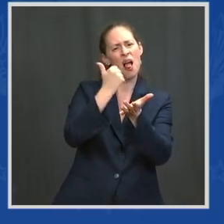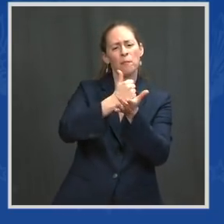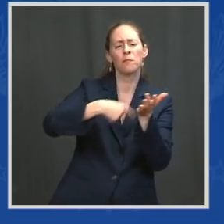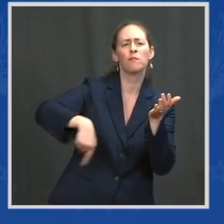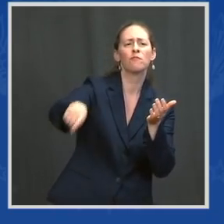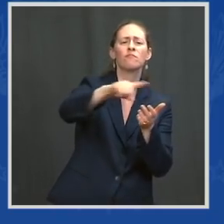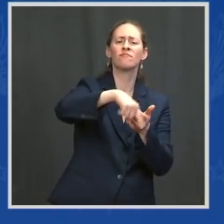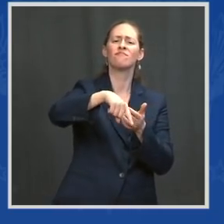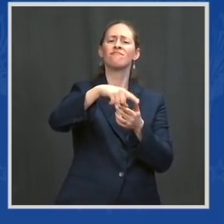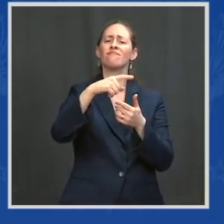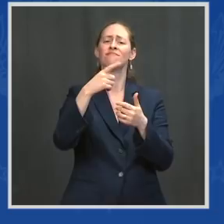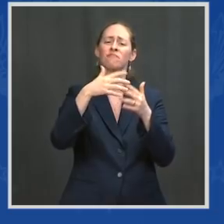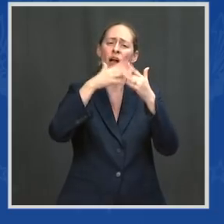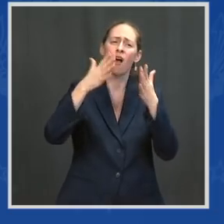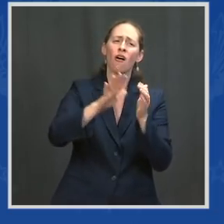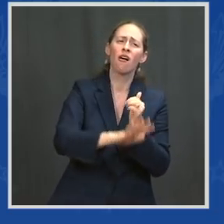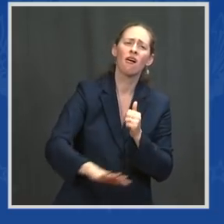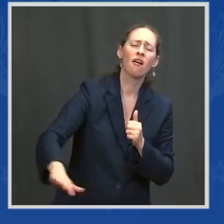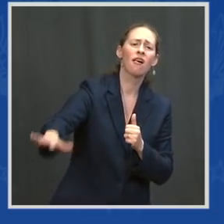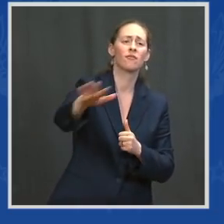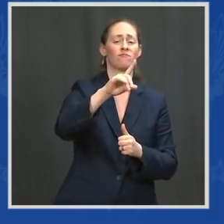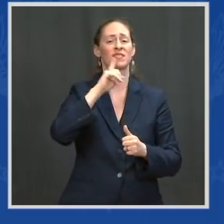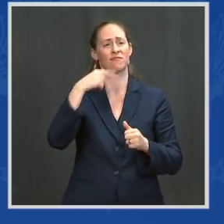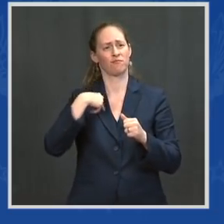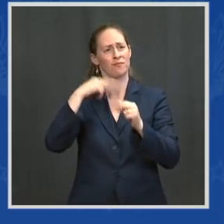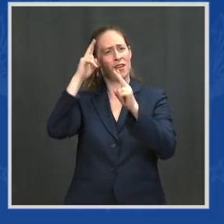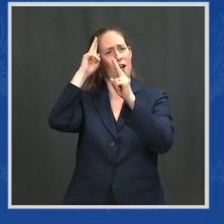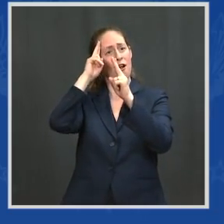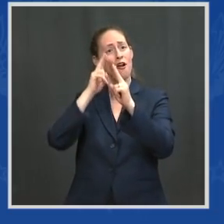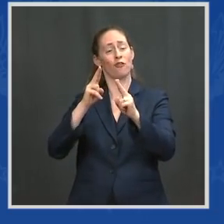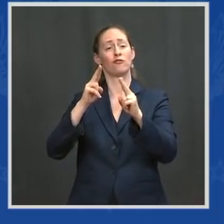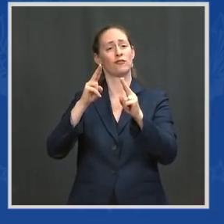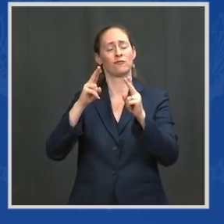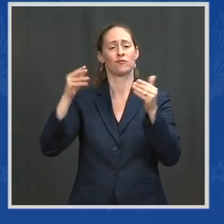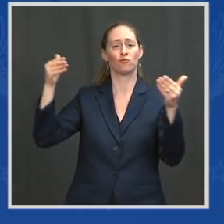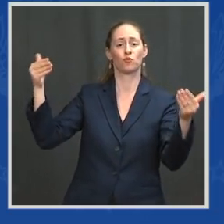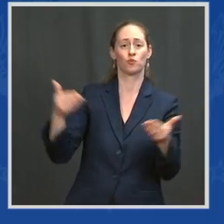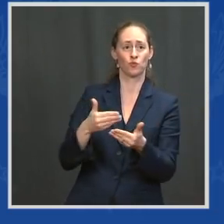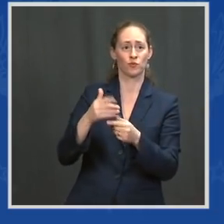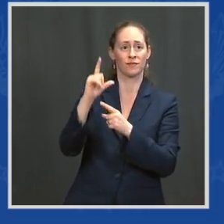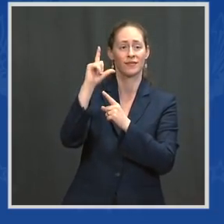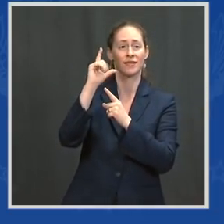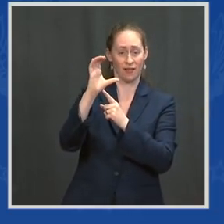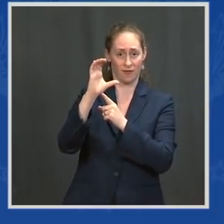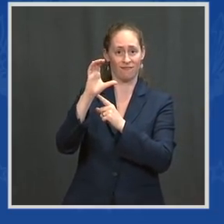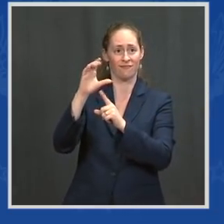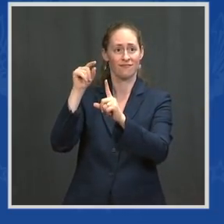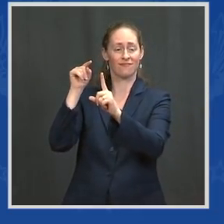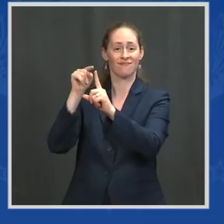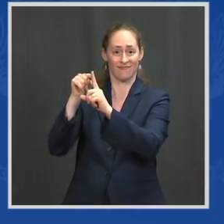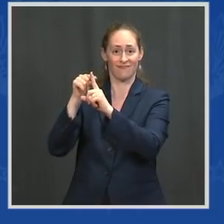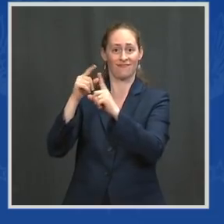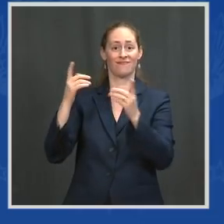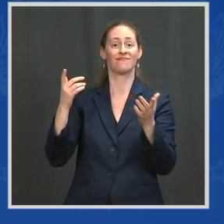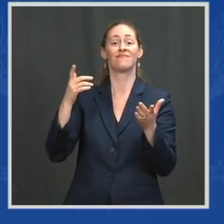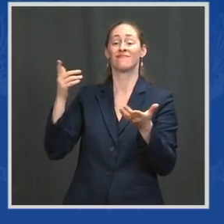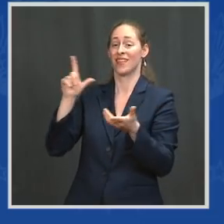and pleasure to introduce to Lake Charles, the 46th President of the United States of America, Joseph R Biden. Mr. President.